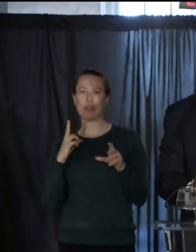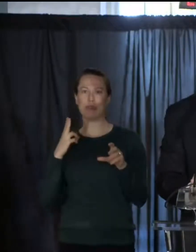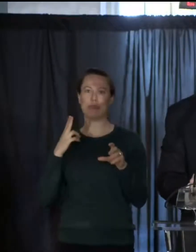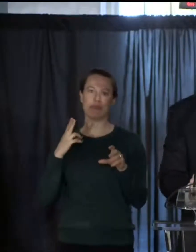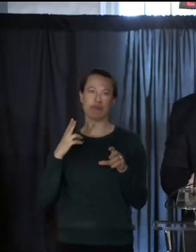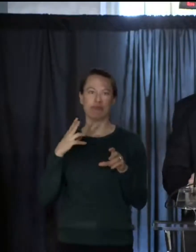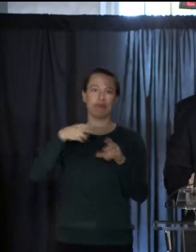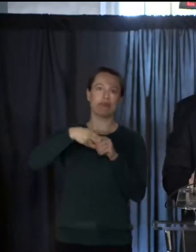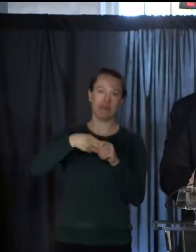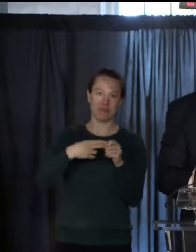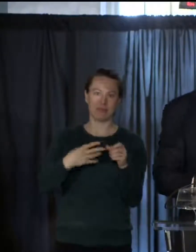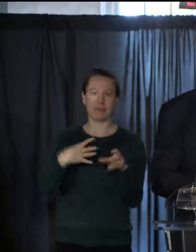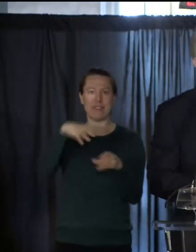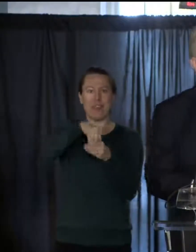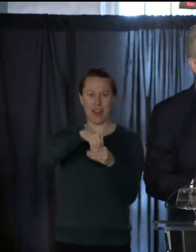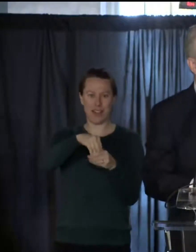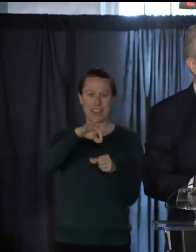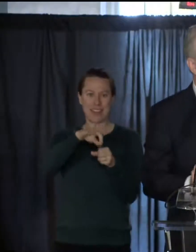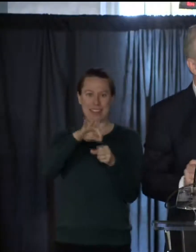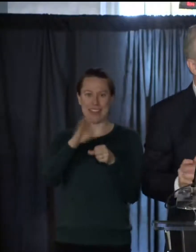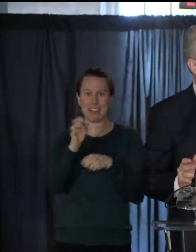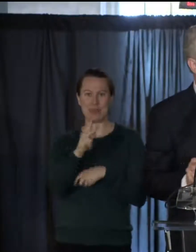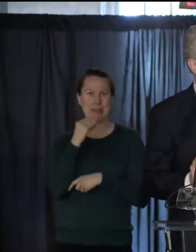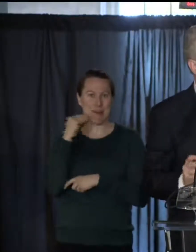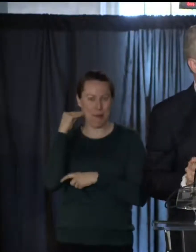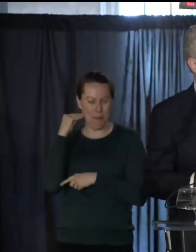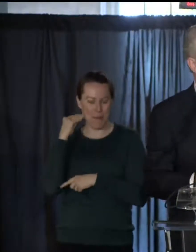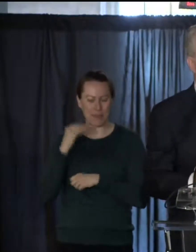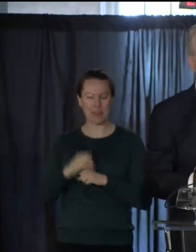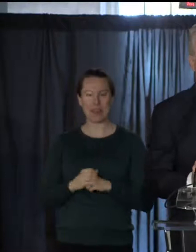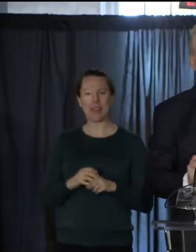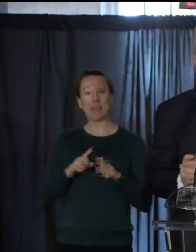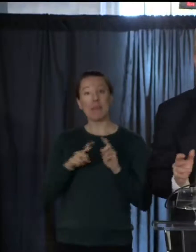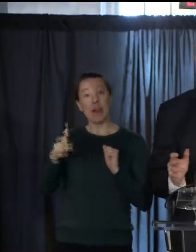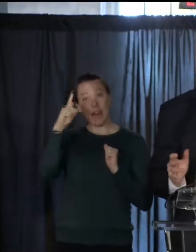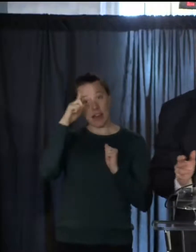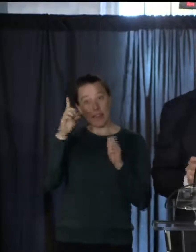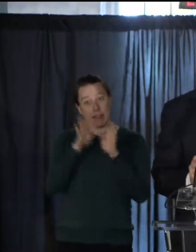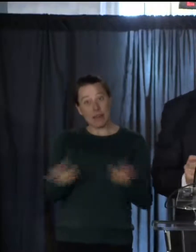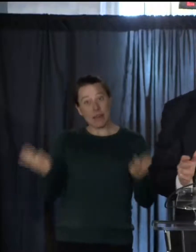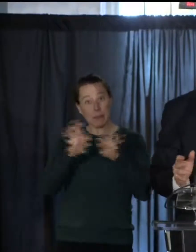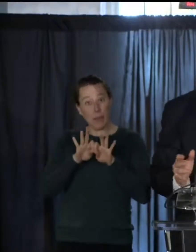HOME BUT I THINK IT IS REALLY IMPORTANT THAT WE BEGIN TO